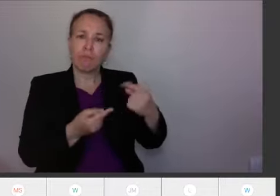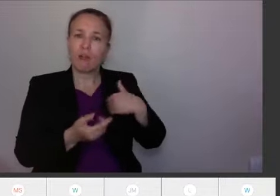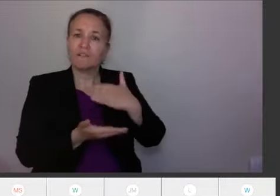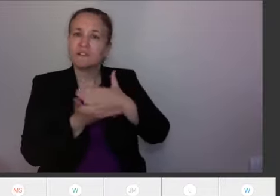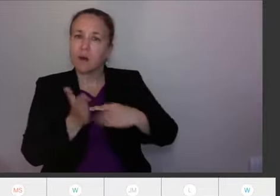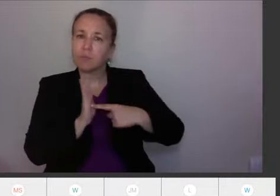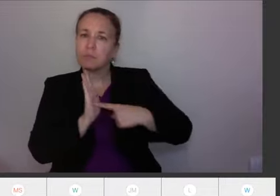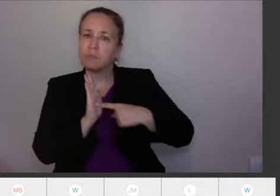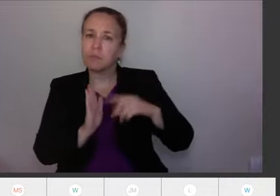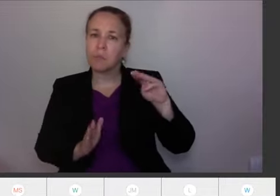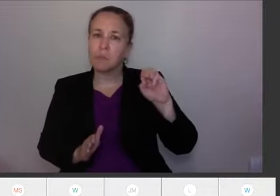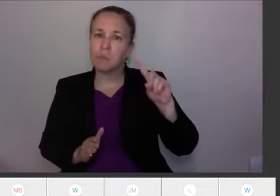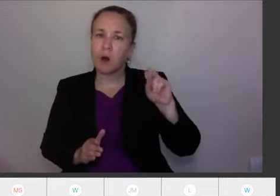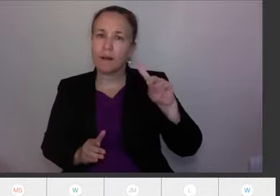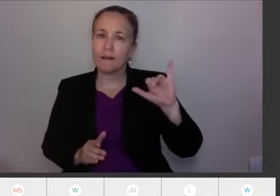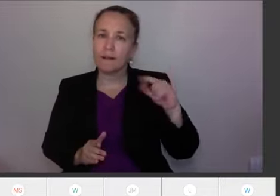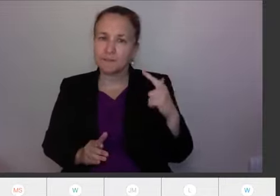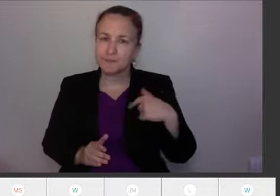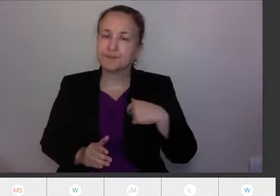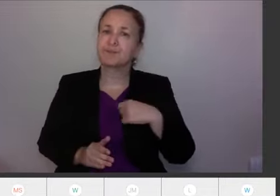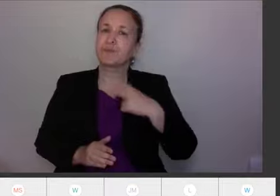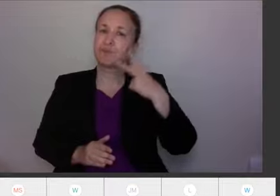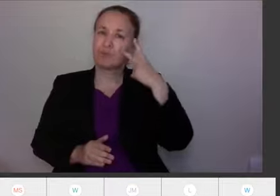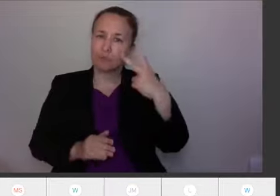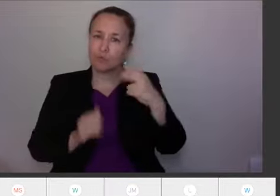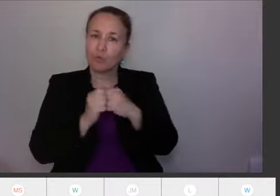looked at this particularly with the harvard global